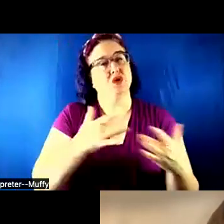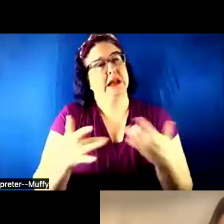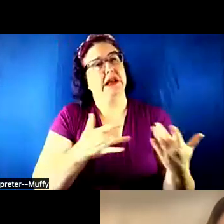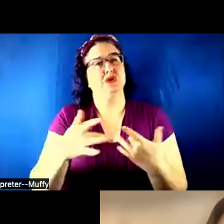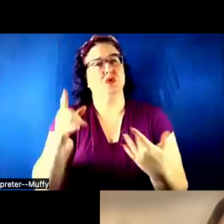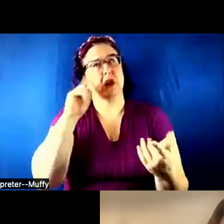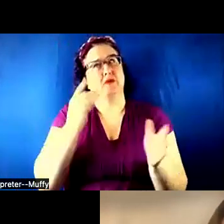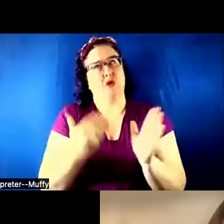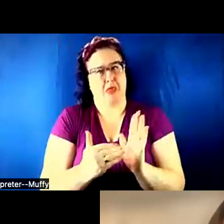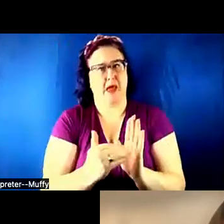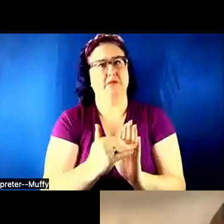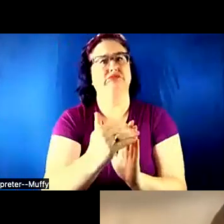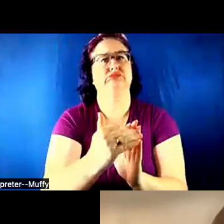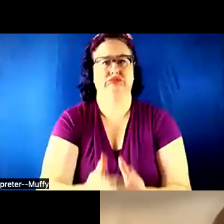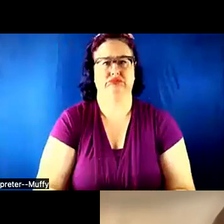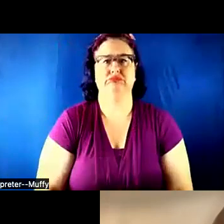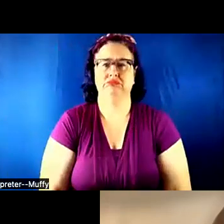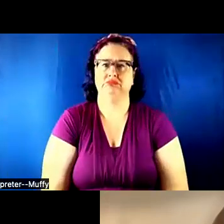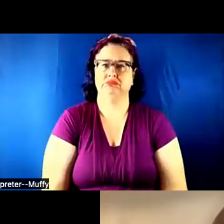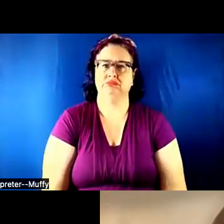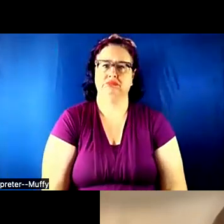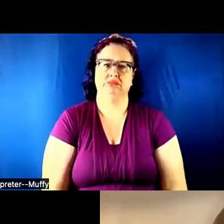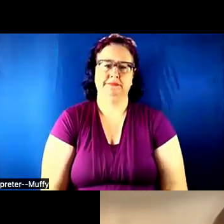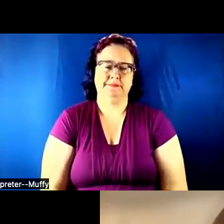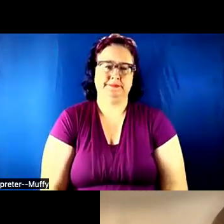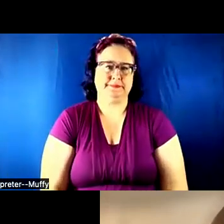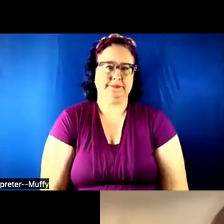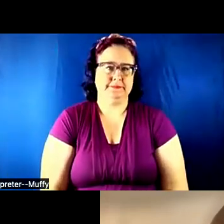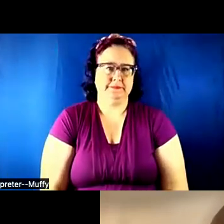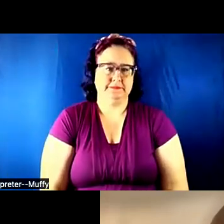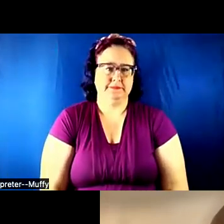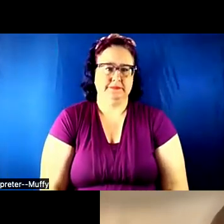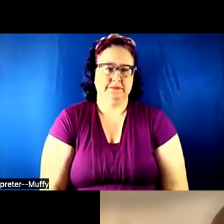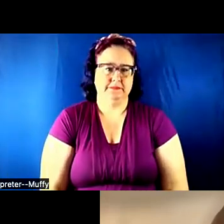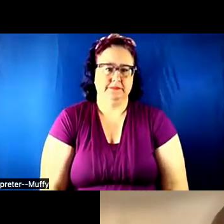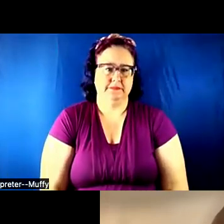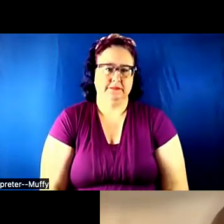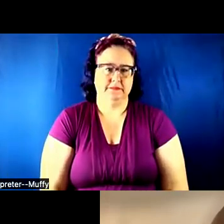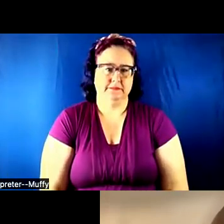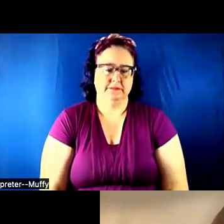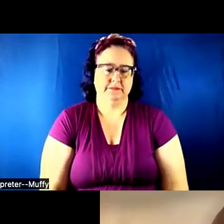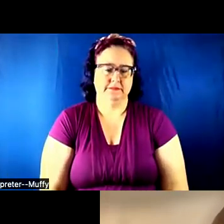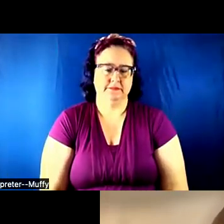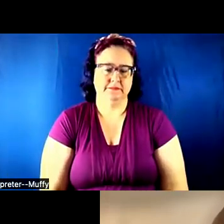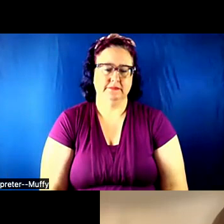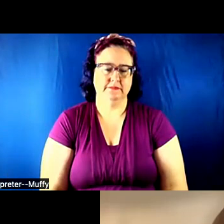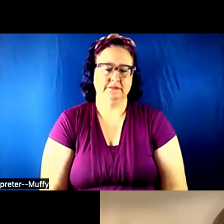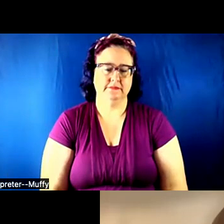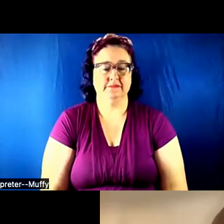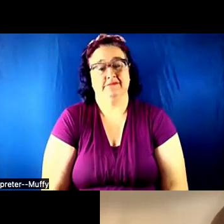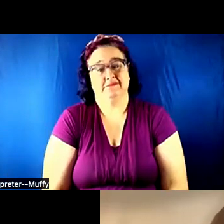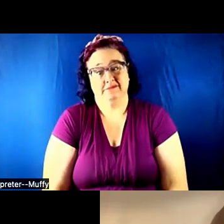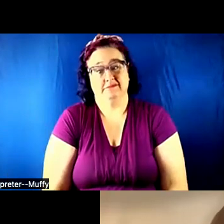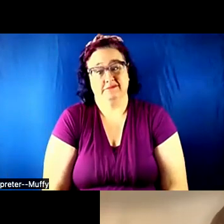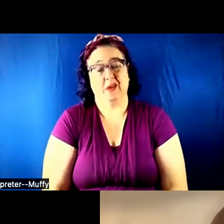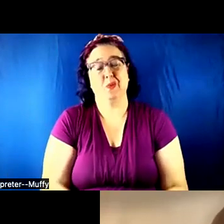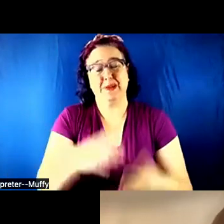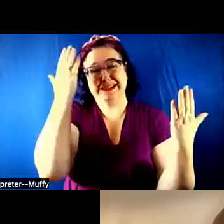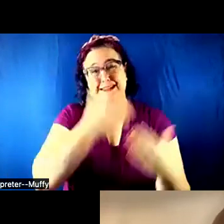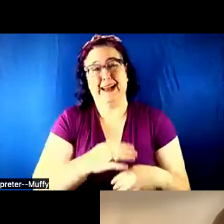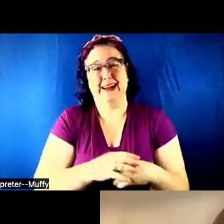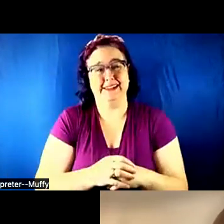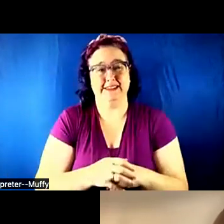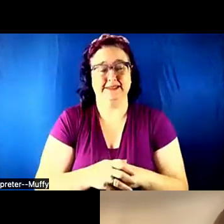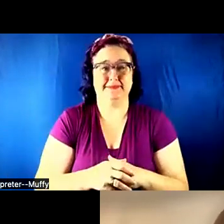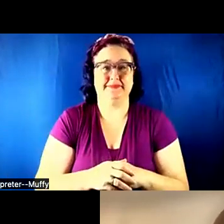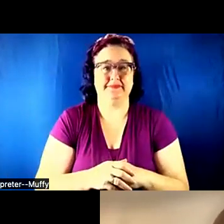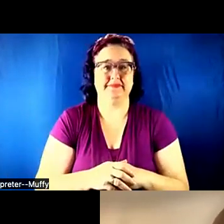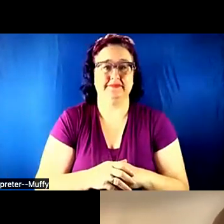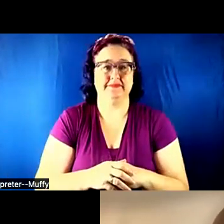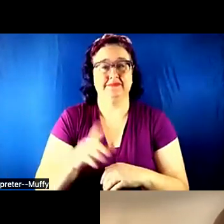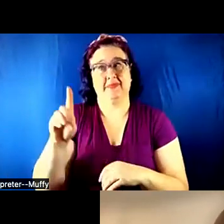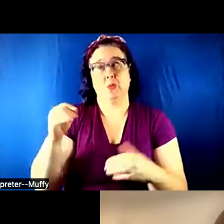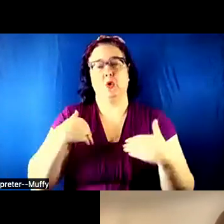spoken multiple times. It is kind of sad because we do have so much we can learn from each other.